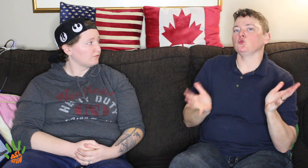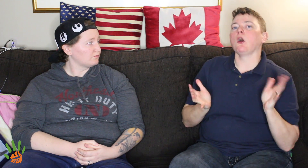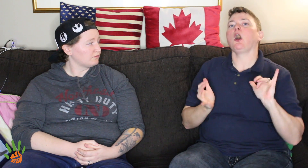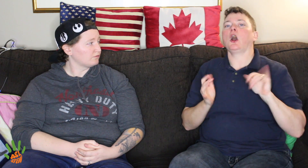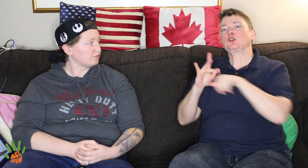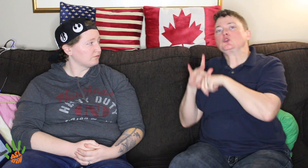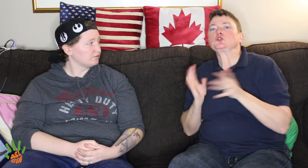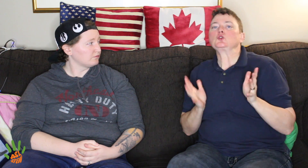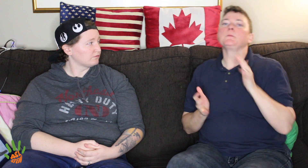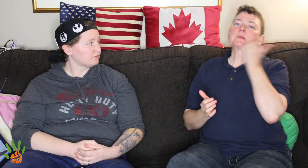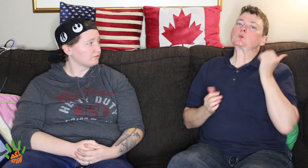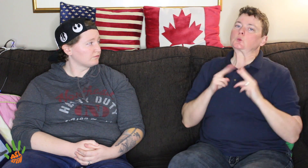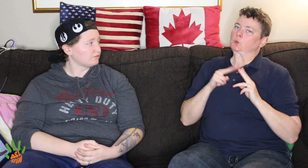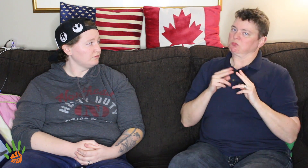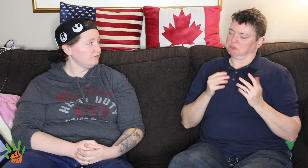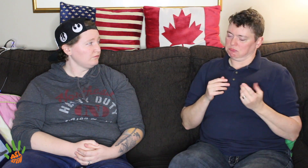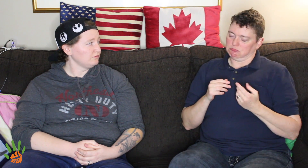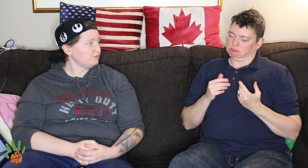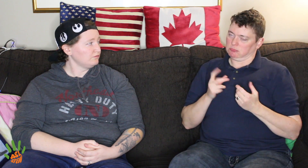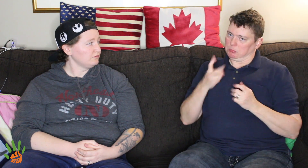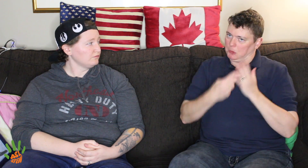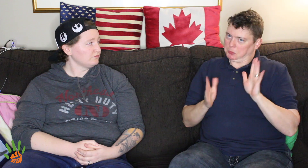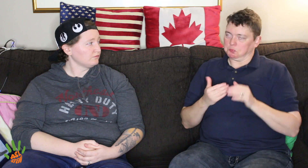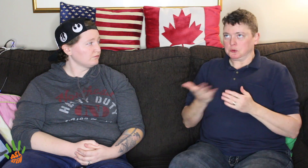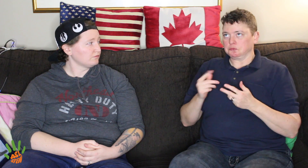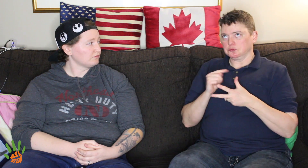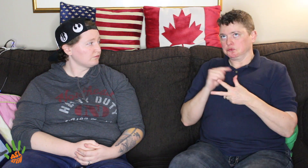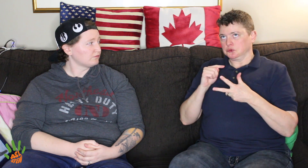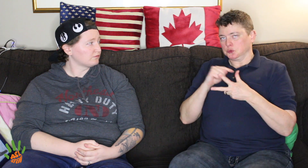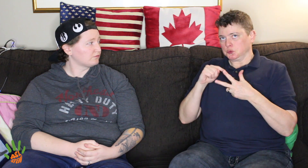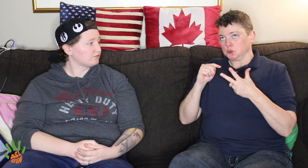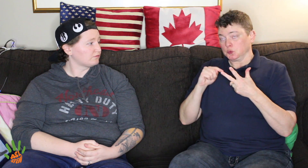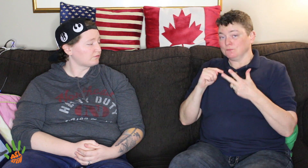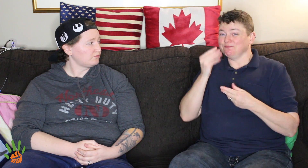But it's good to talk in person too. Have that contact as well. So both is really important.